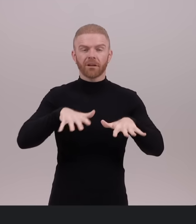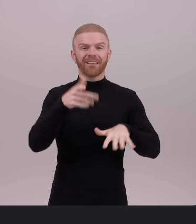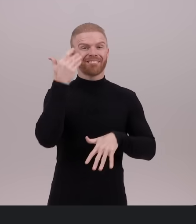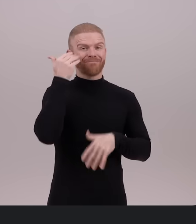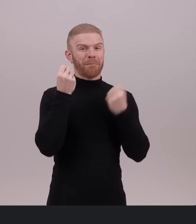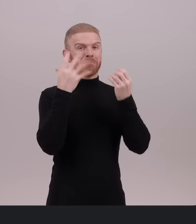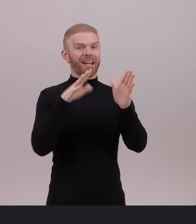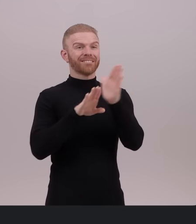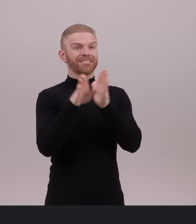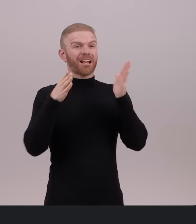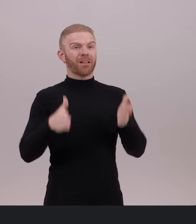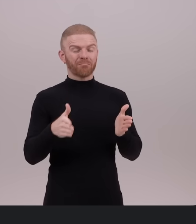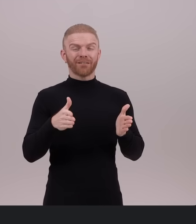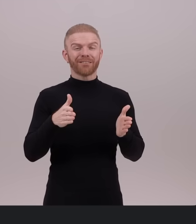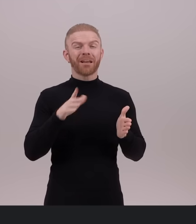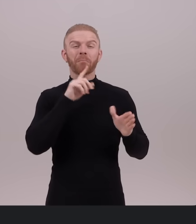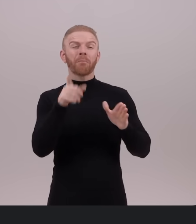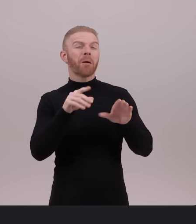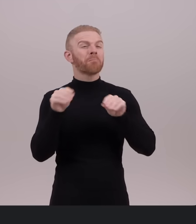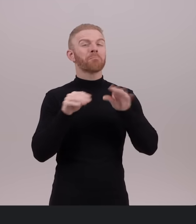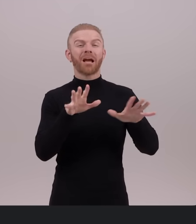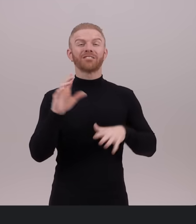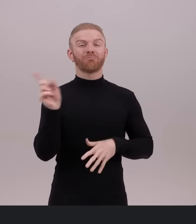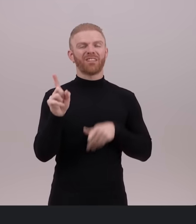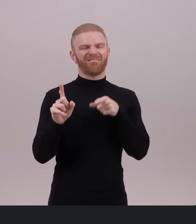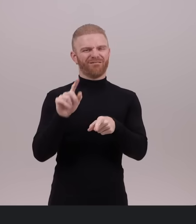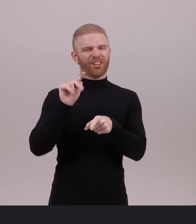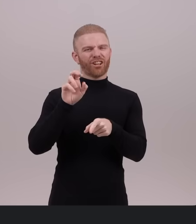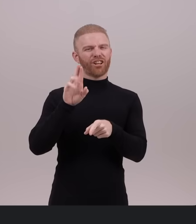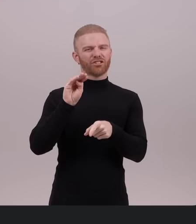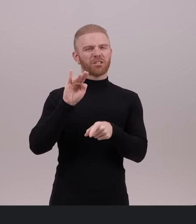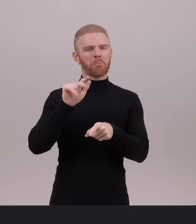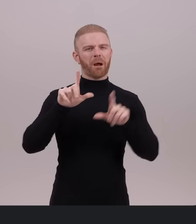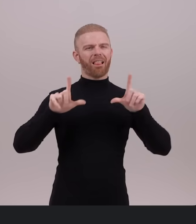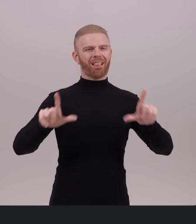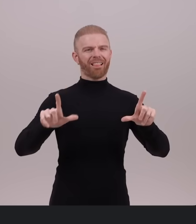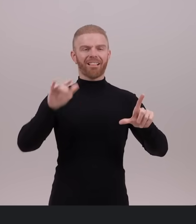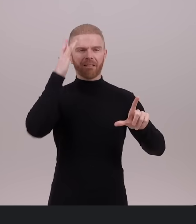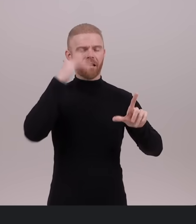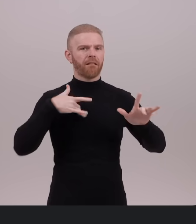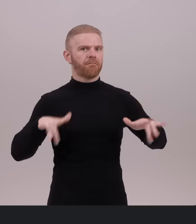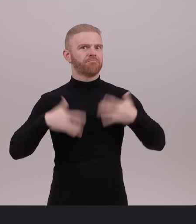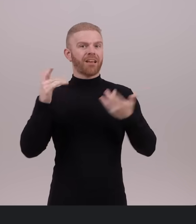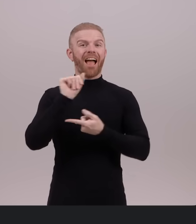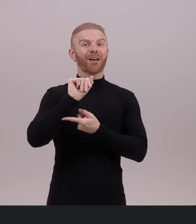the real magic happens in the terminal. So that's why we're thrilled to announce the Antigravity CLI.